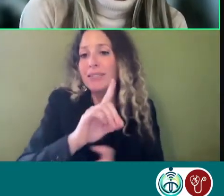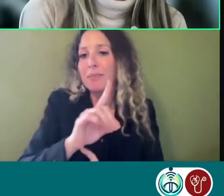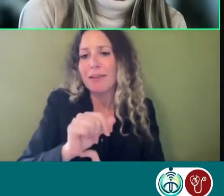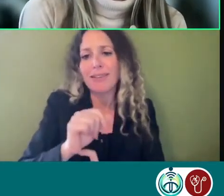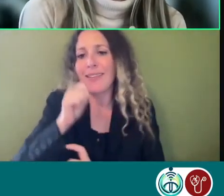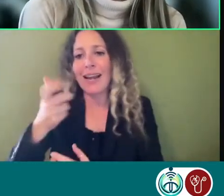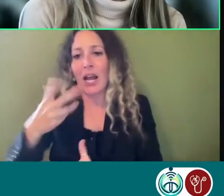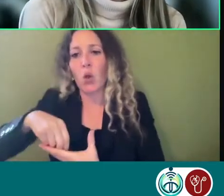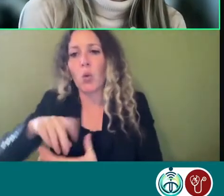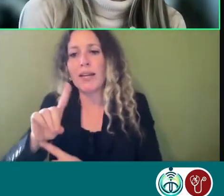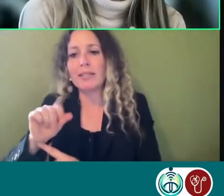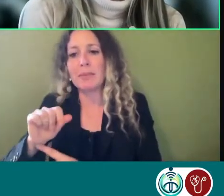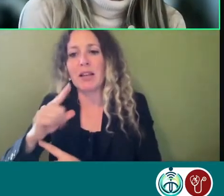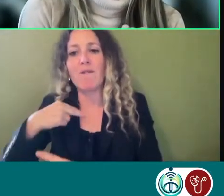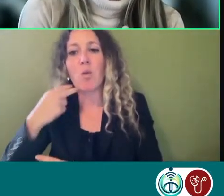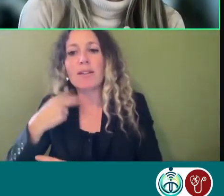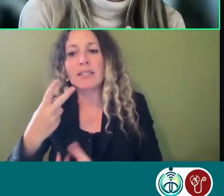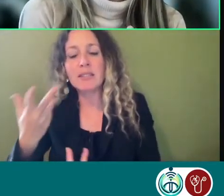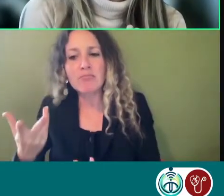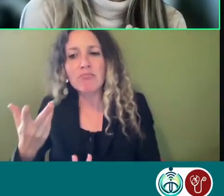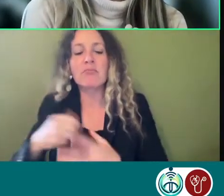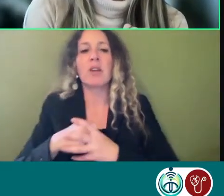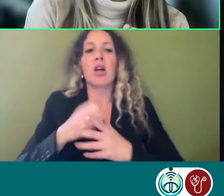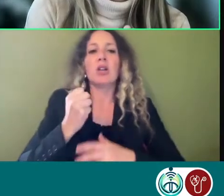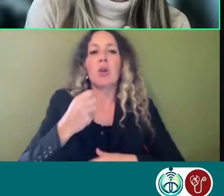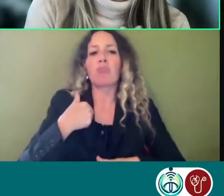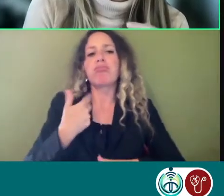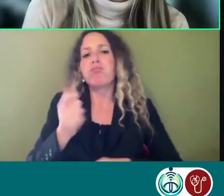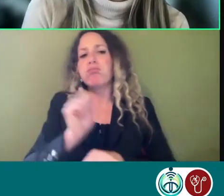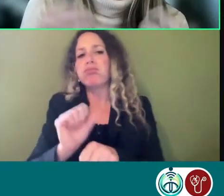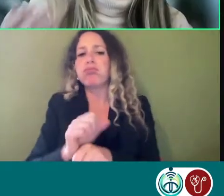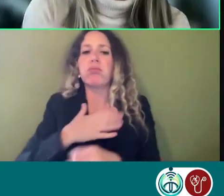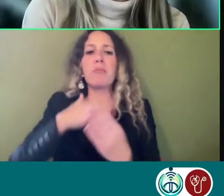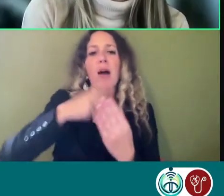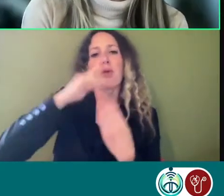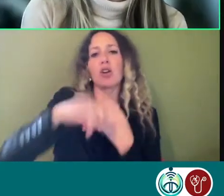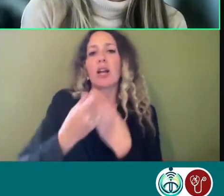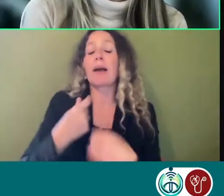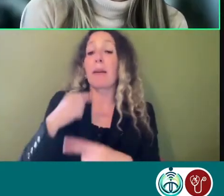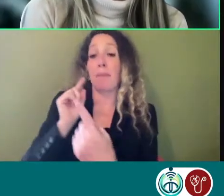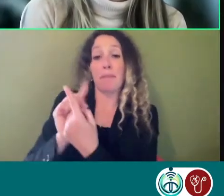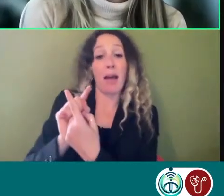And so when I was working on my project and met Dr Tabor and was in interviewing her and